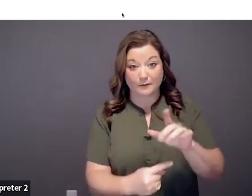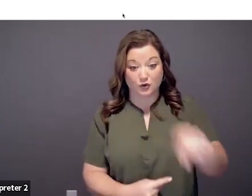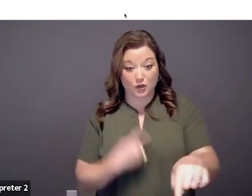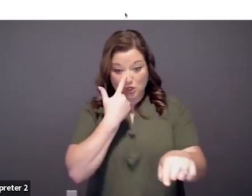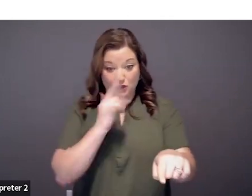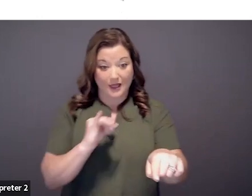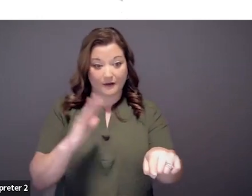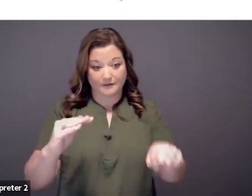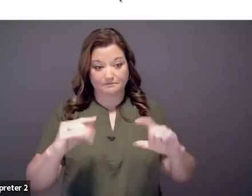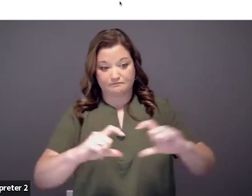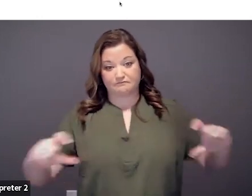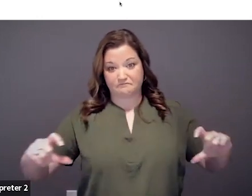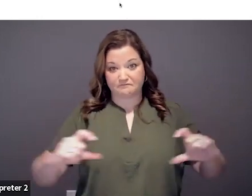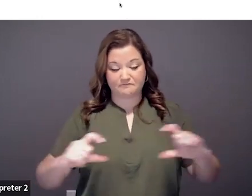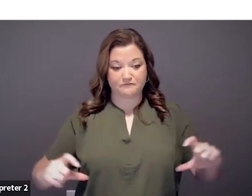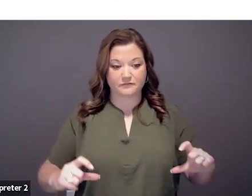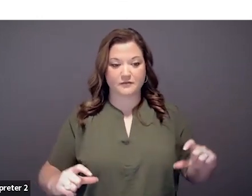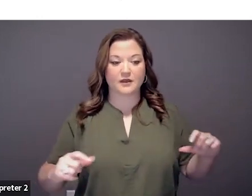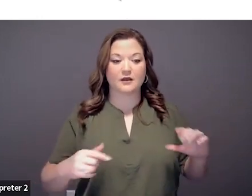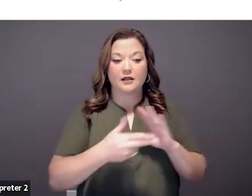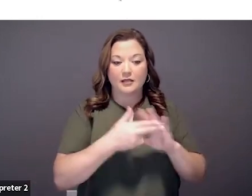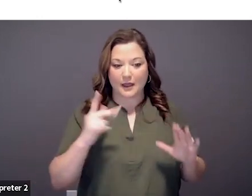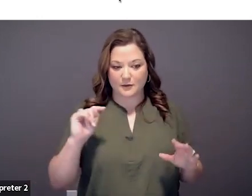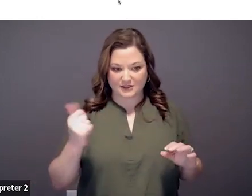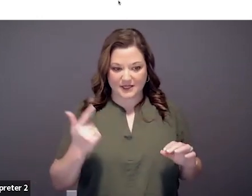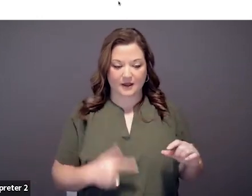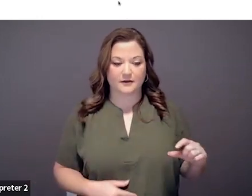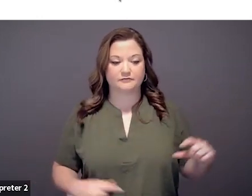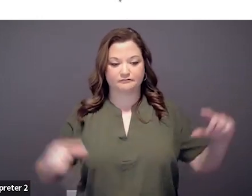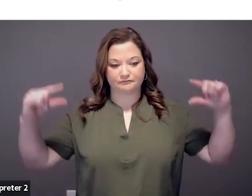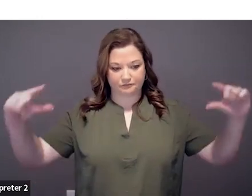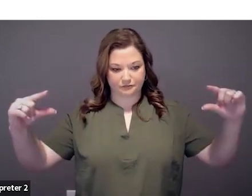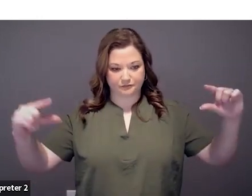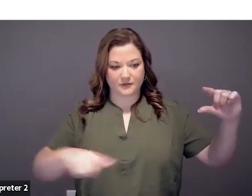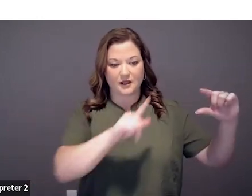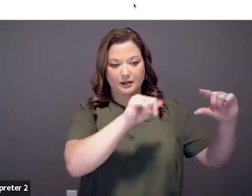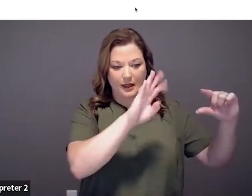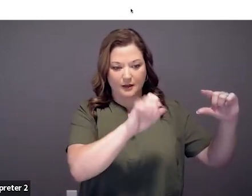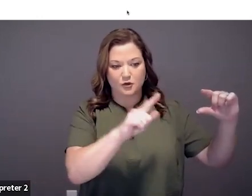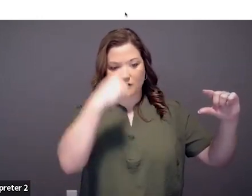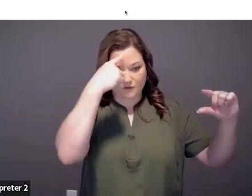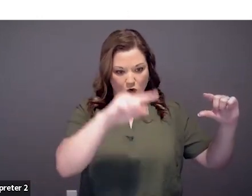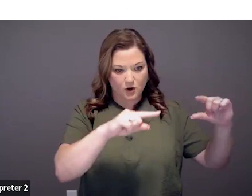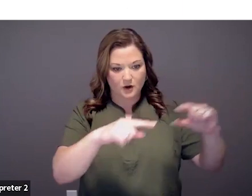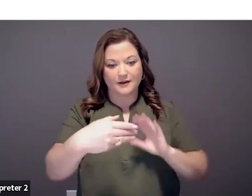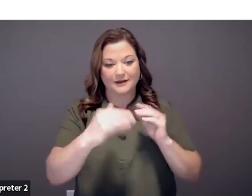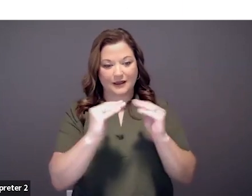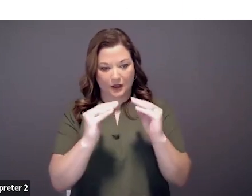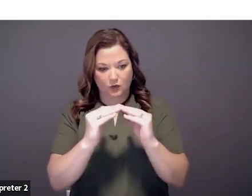That is a label tag with the for attribute filled in. This label happens to have an ID.